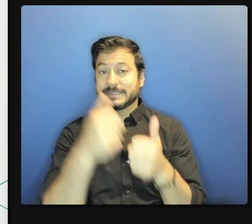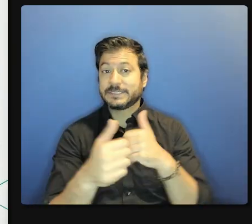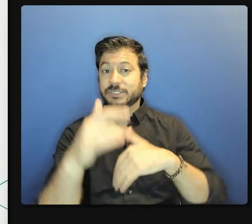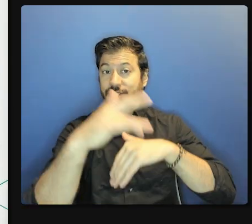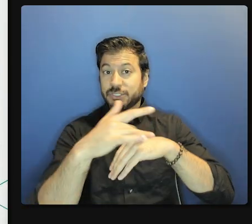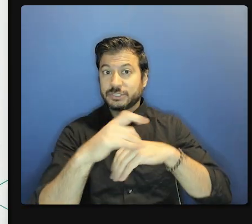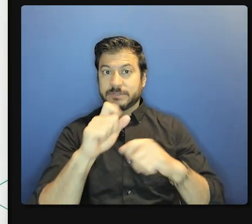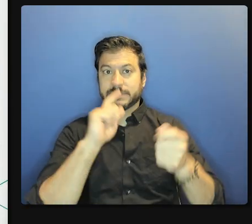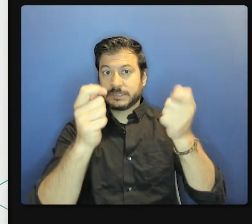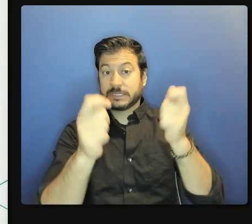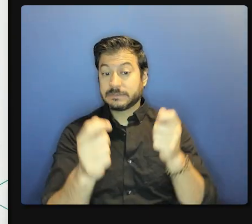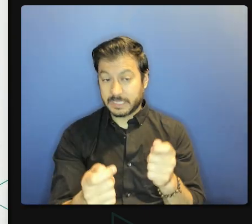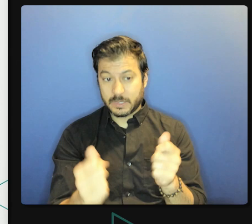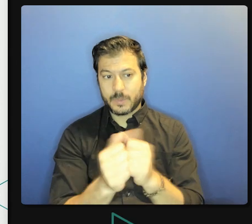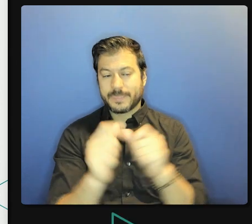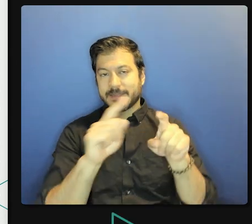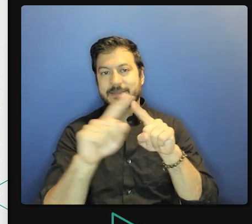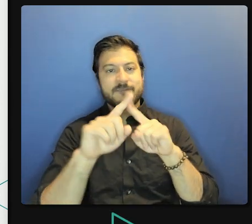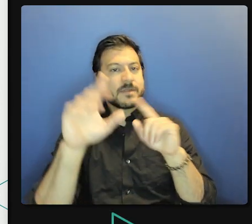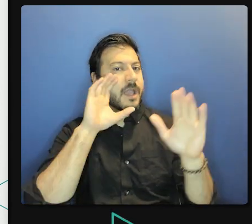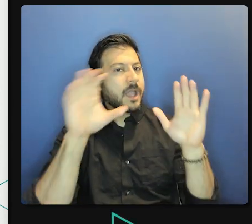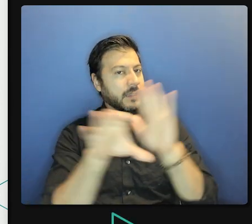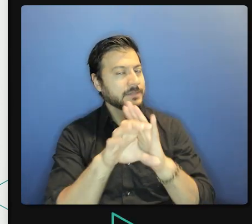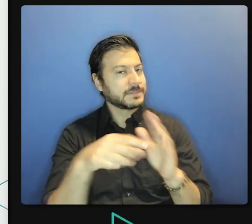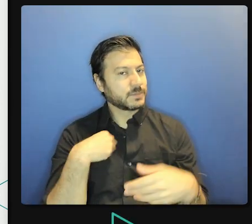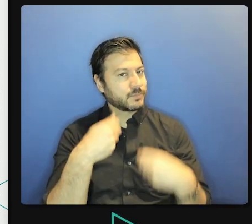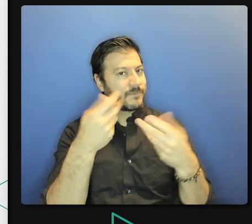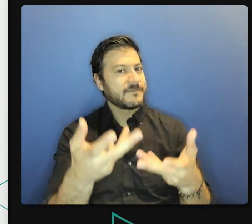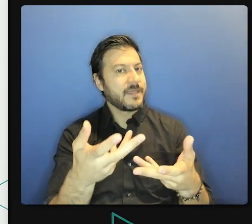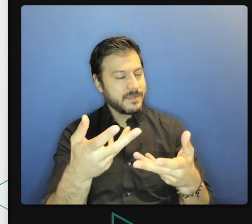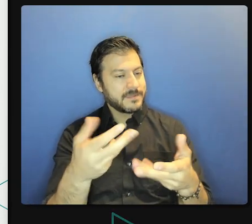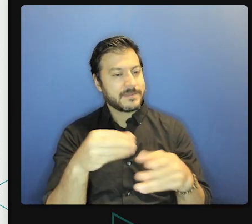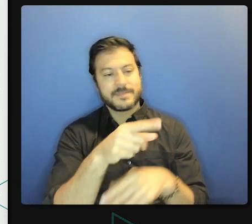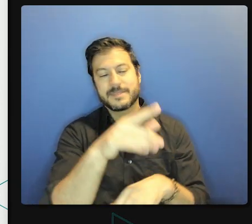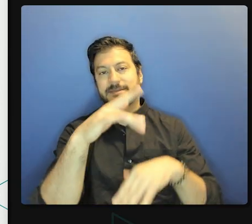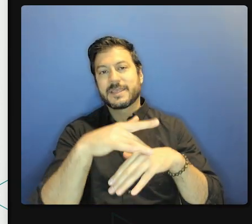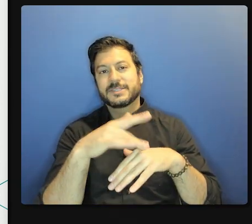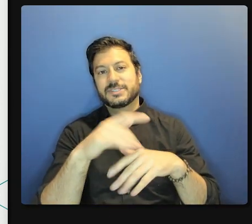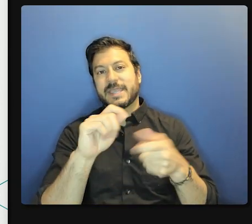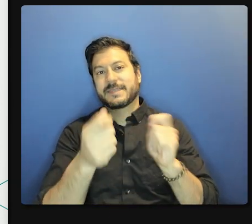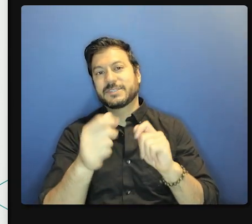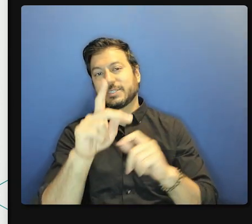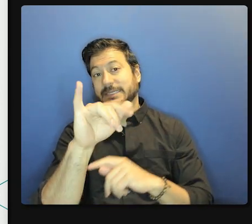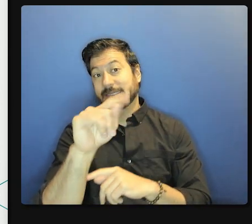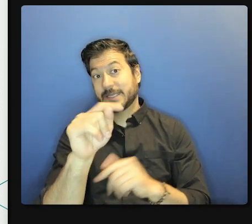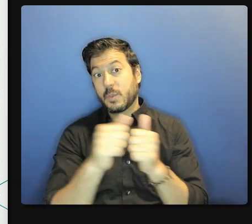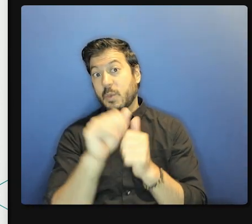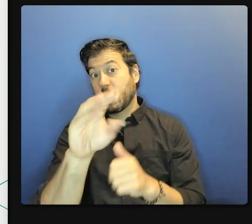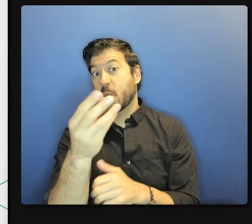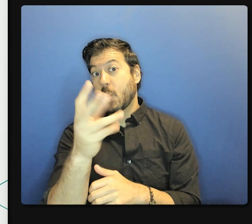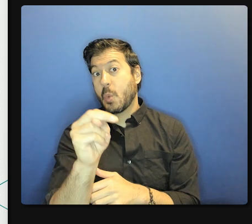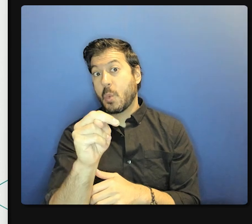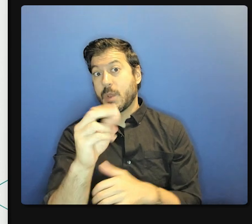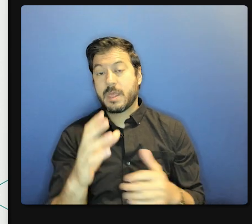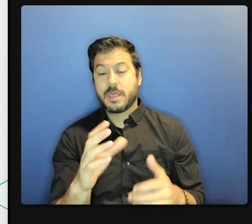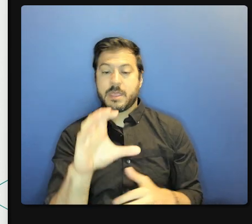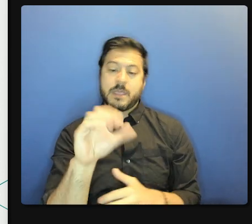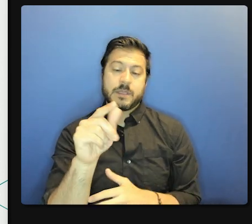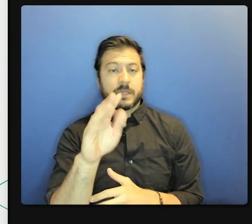Each control can be customized with the icons we provide in the TAK or with your own custom icons.